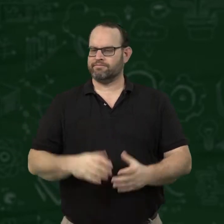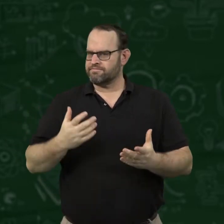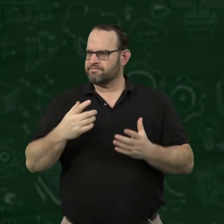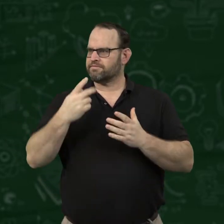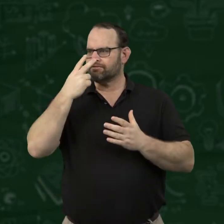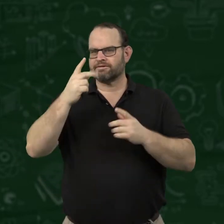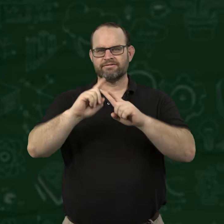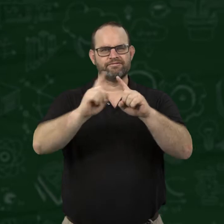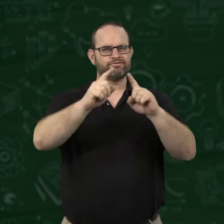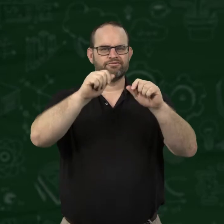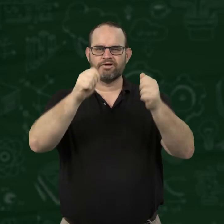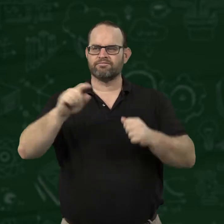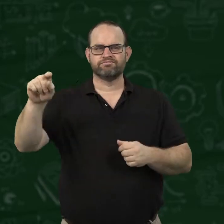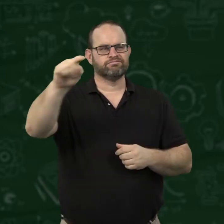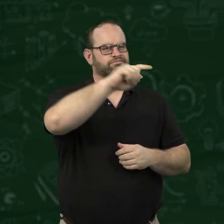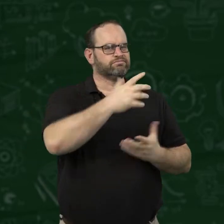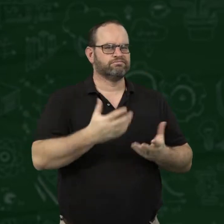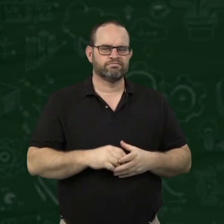There are several different 2D figures.